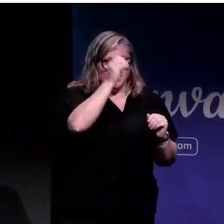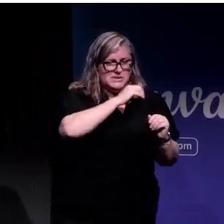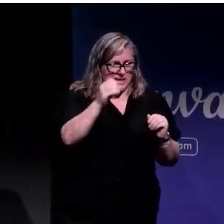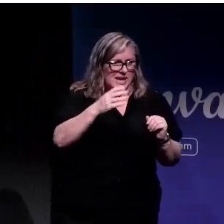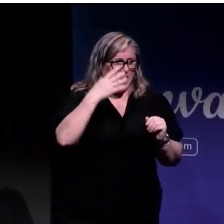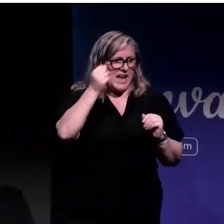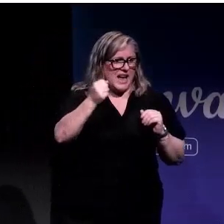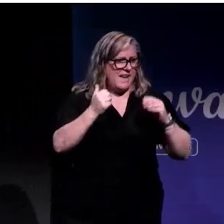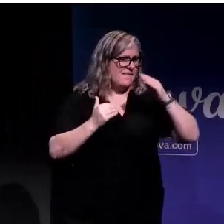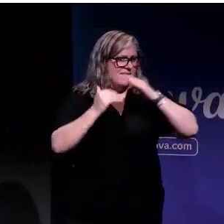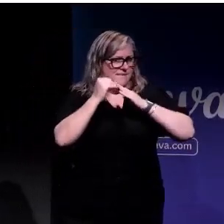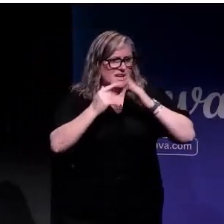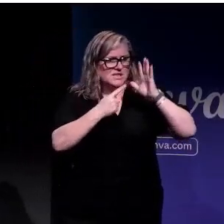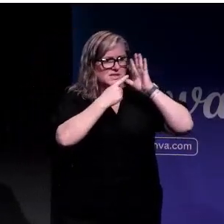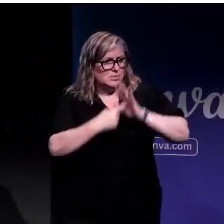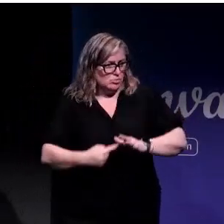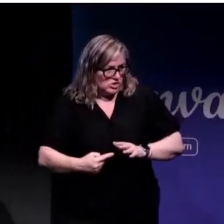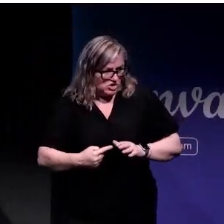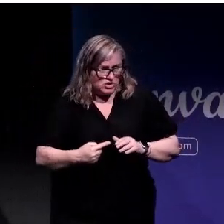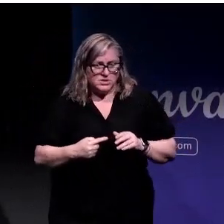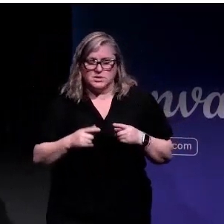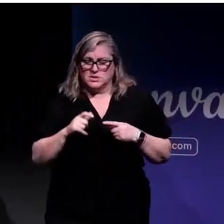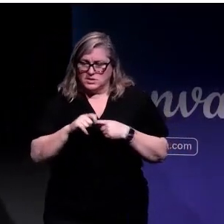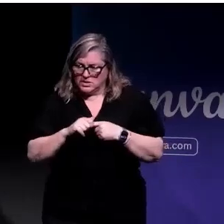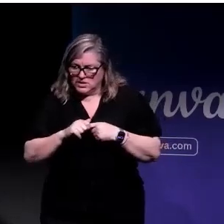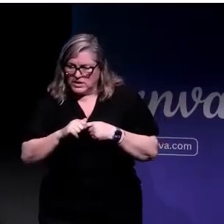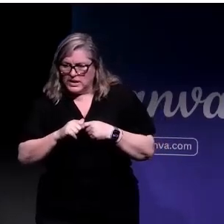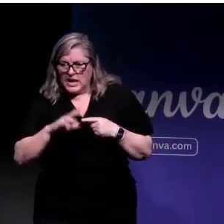the clinical range for depression and over half scored for anxiety.